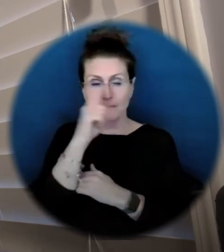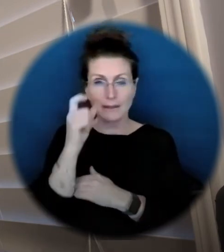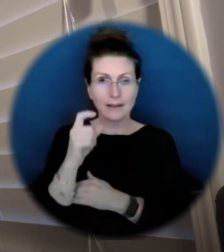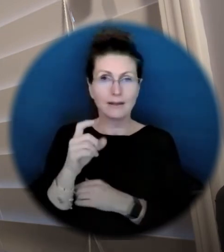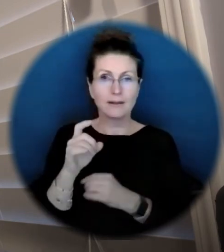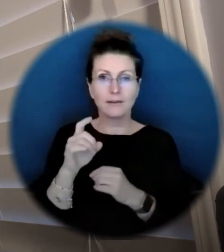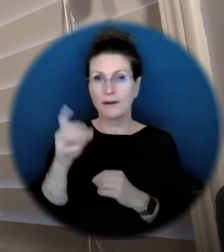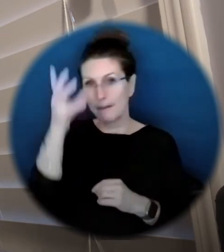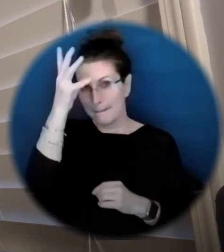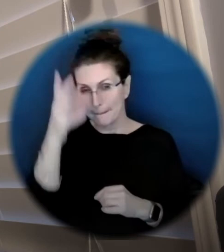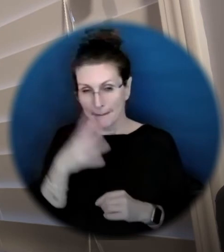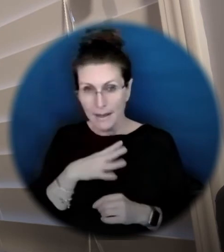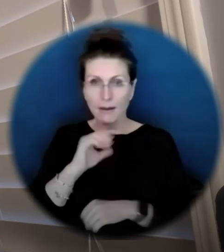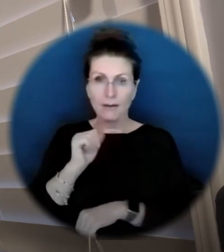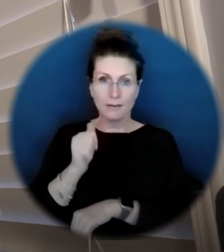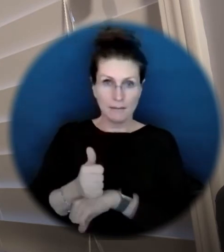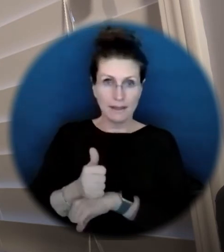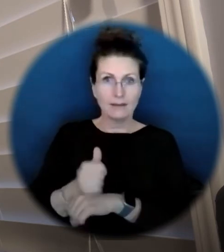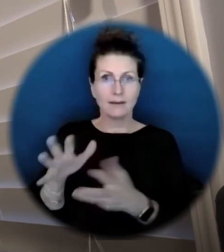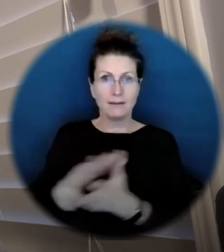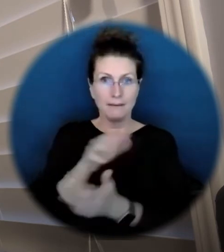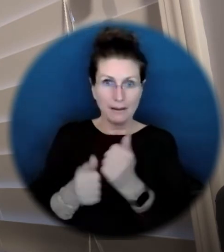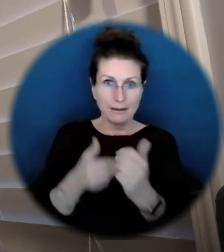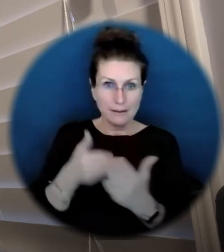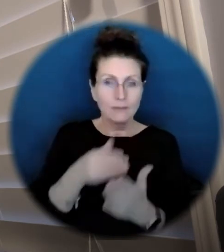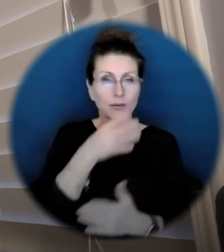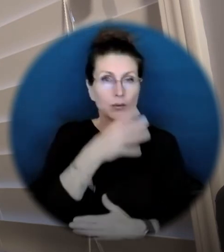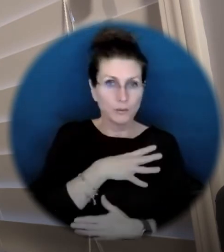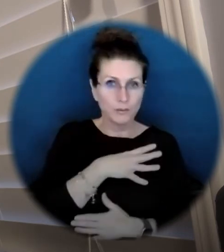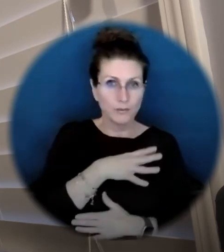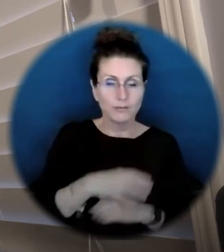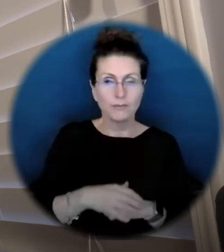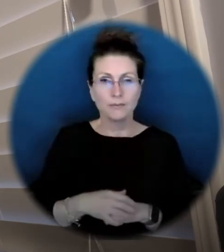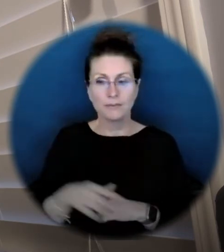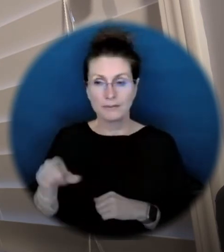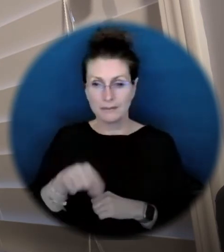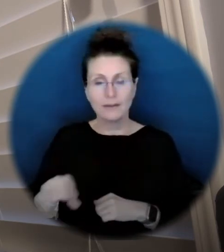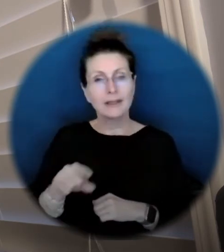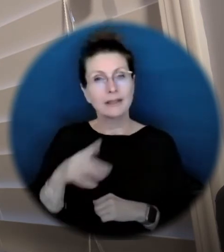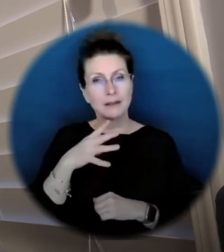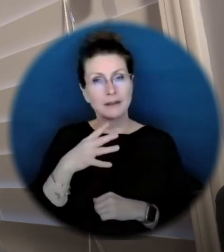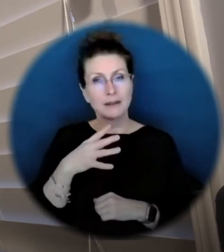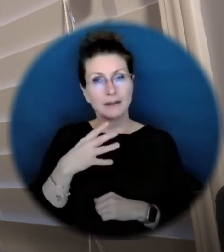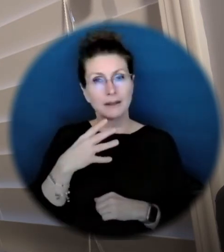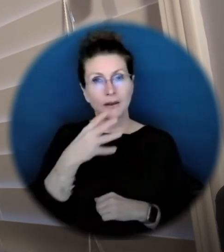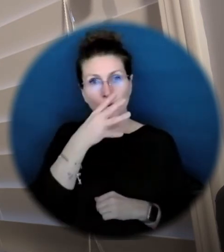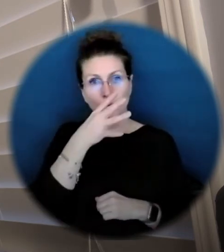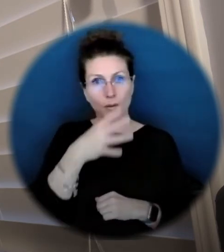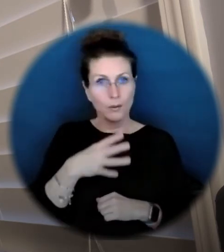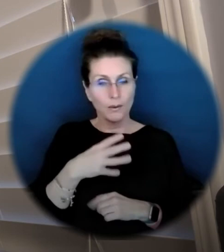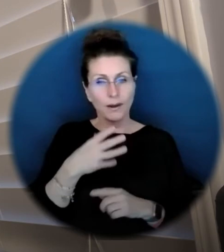of misogynistic and gender-based violence. These young women were students at Polytechnique Montreal.